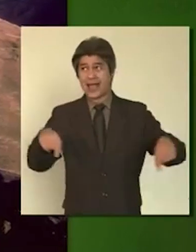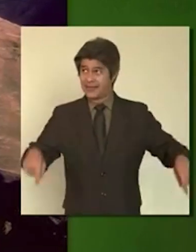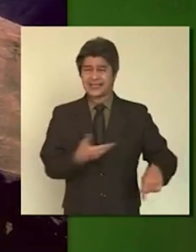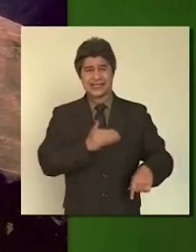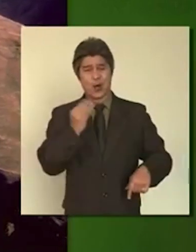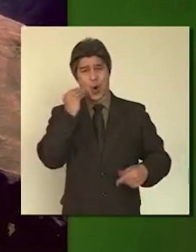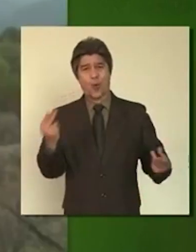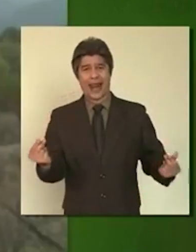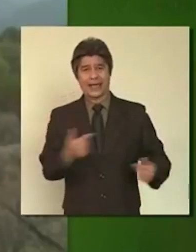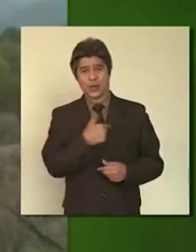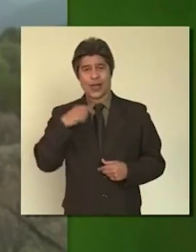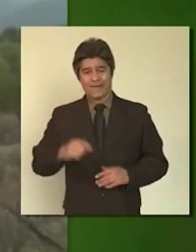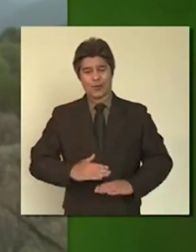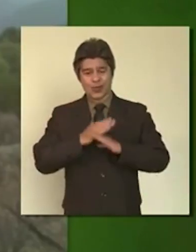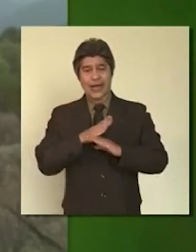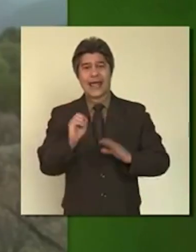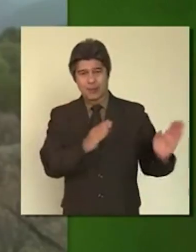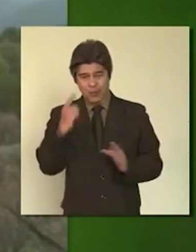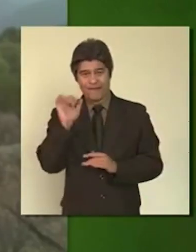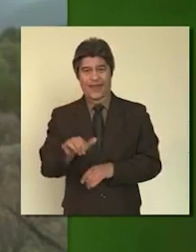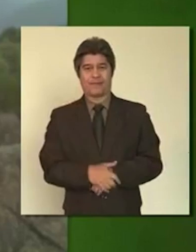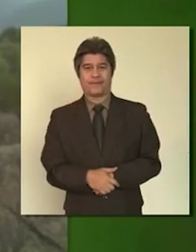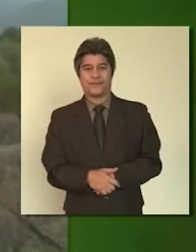This is our homeland, and so we have to protect it and be prepared for that.